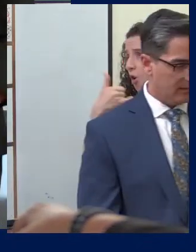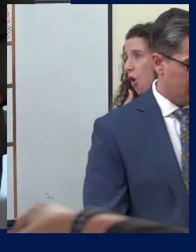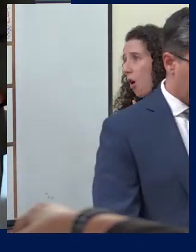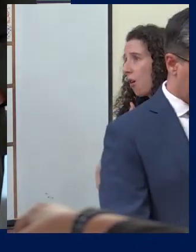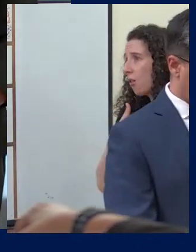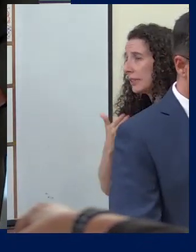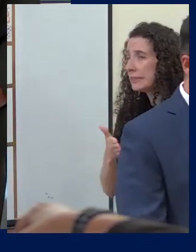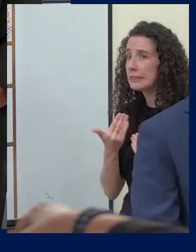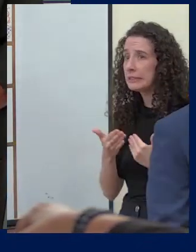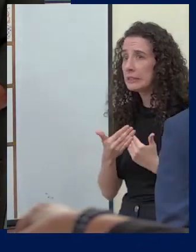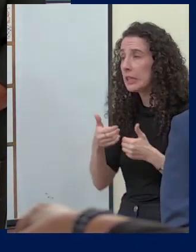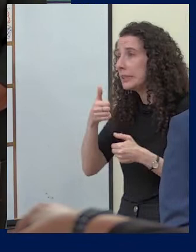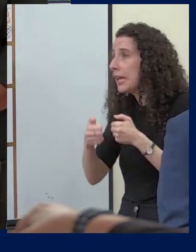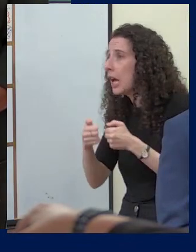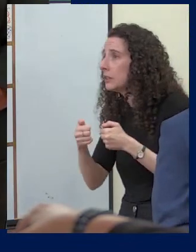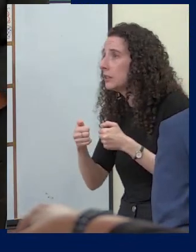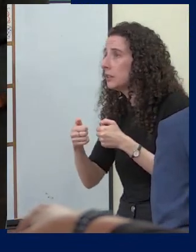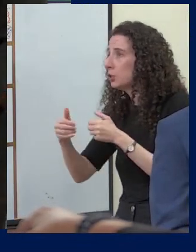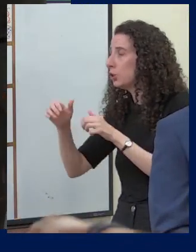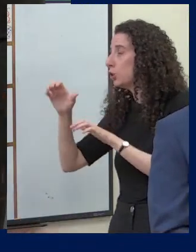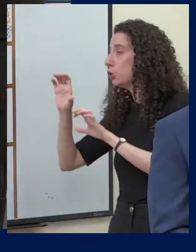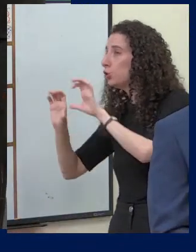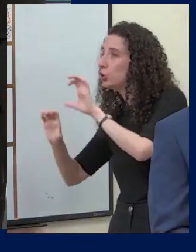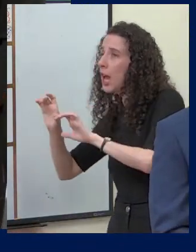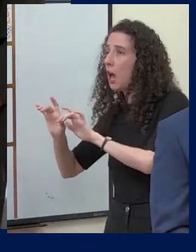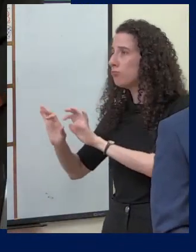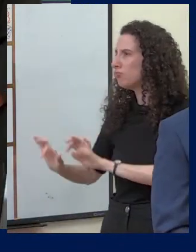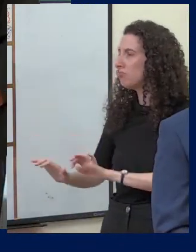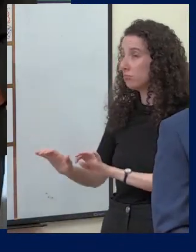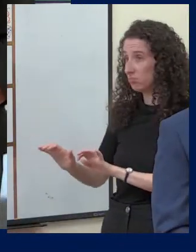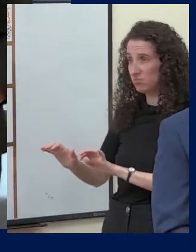And it is working. And that is the beautiful thing.